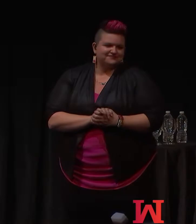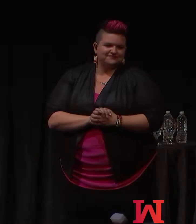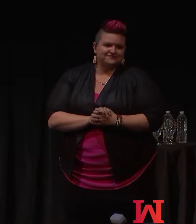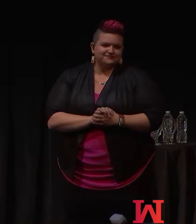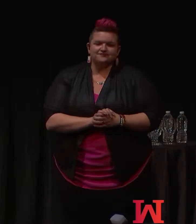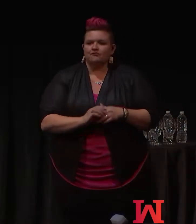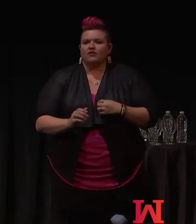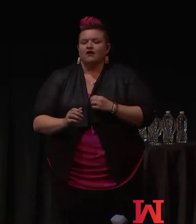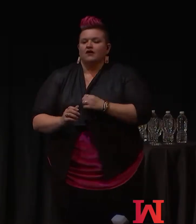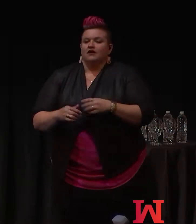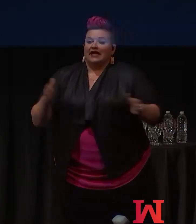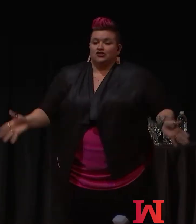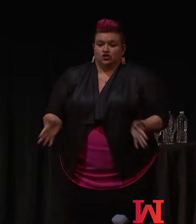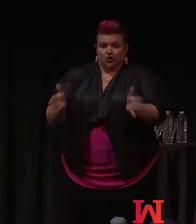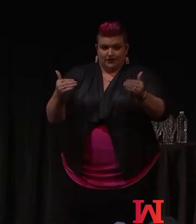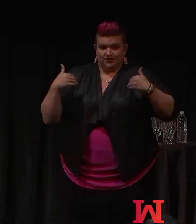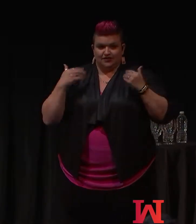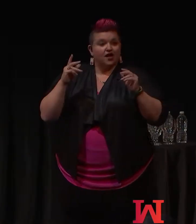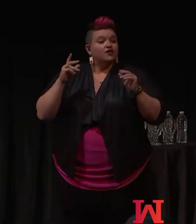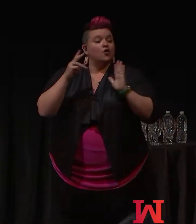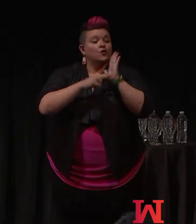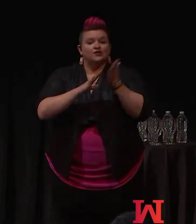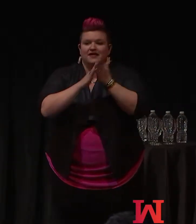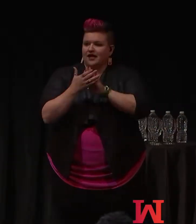Encouraging readers to become civically engaged,